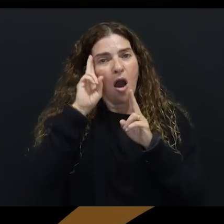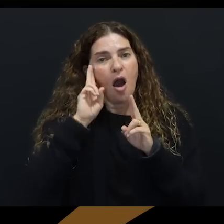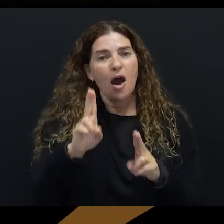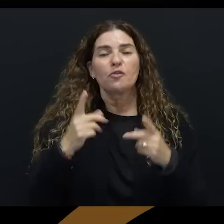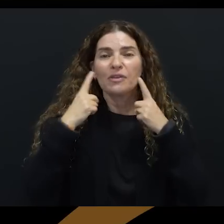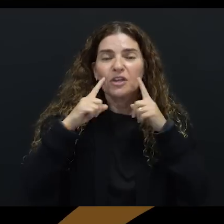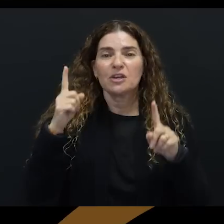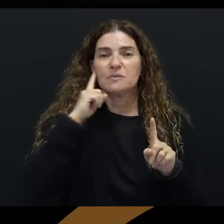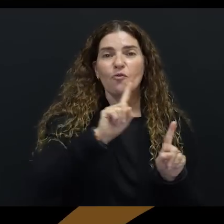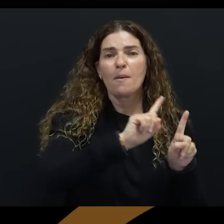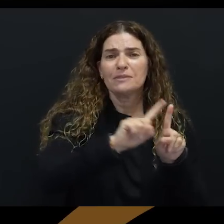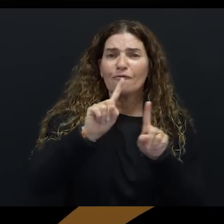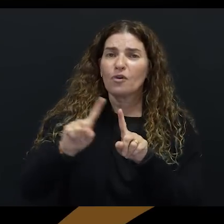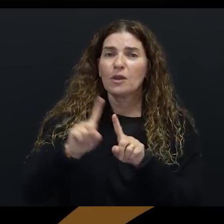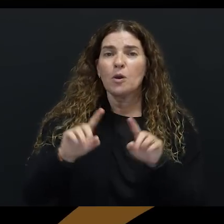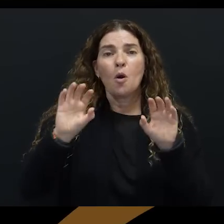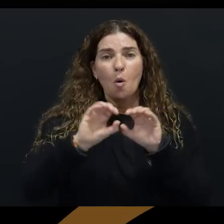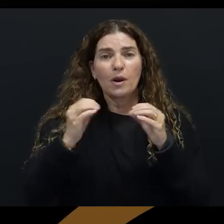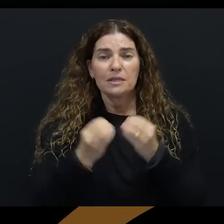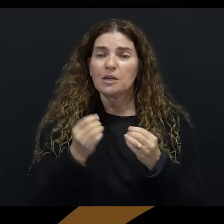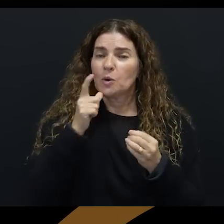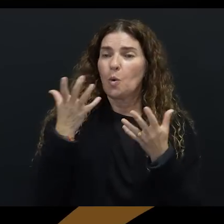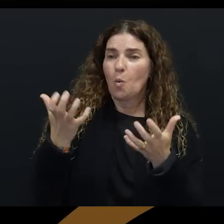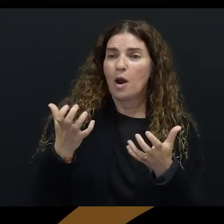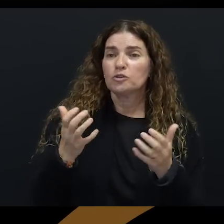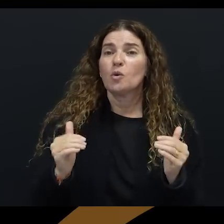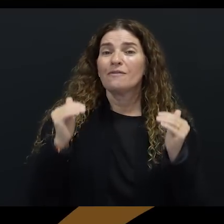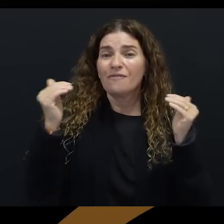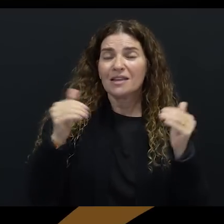to honor the exceptional achievements of organizations dedicated to advancing